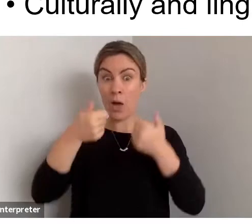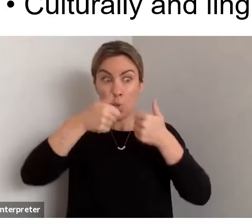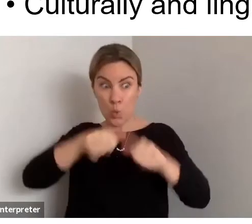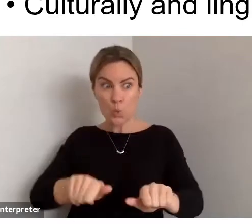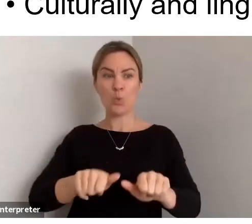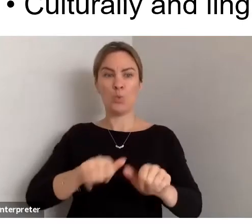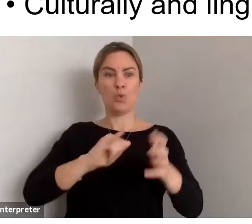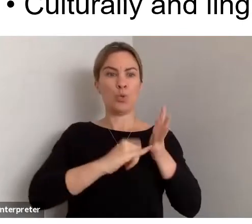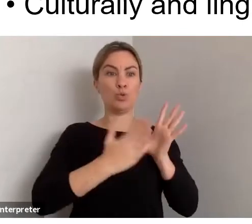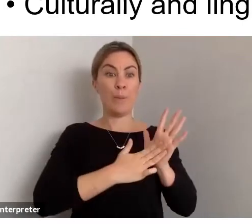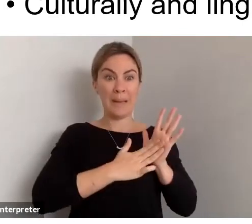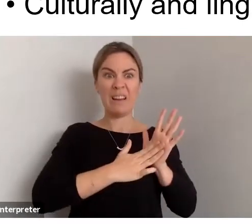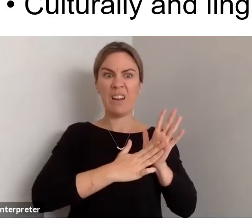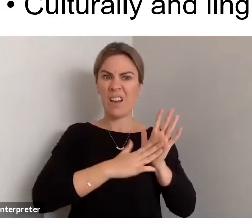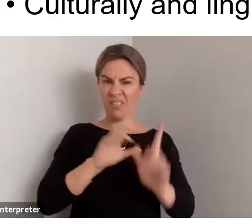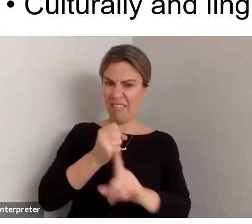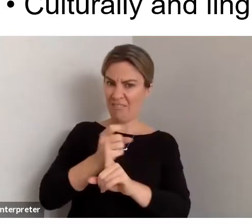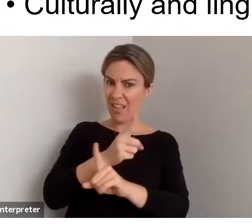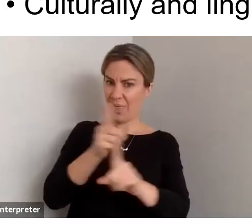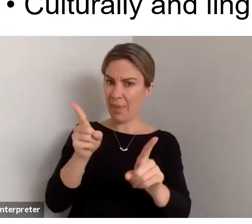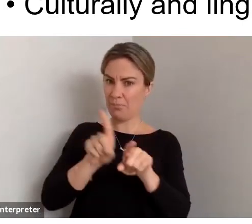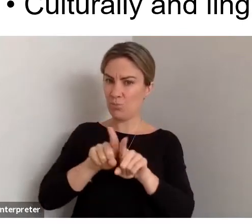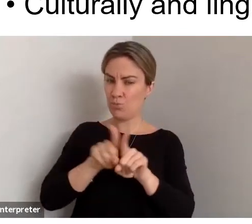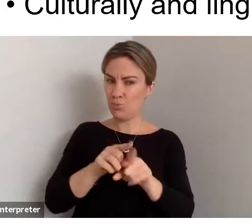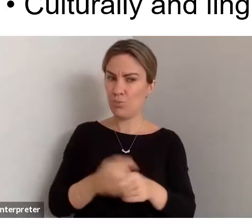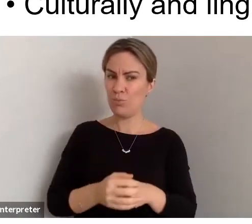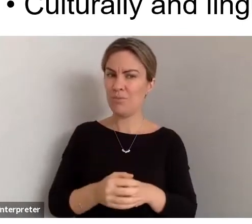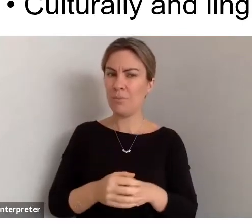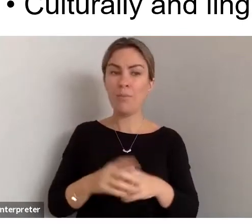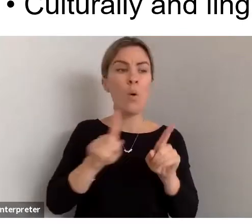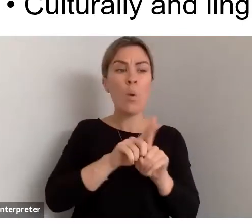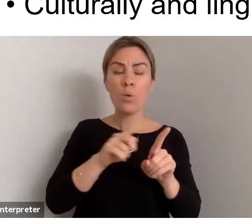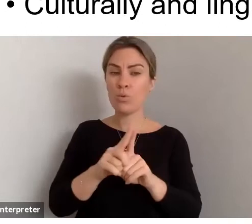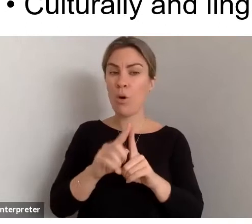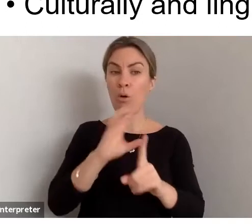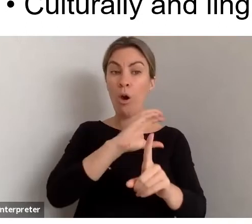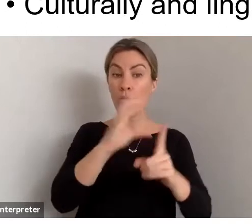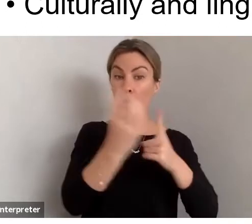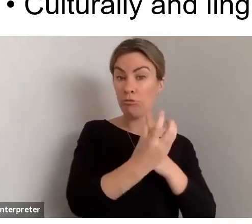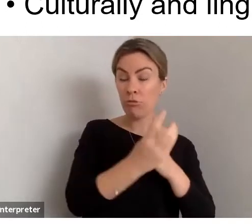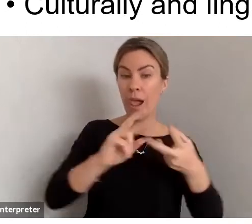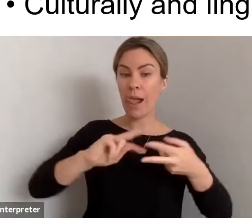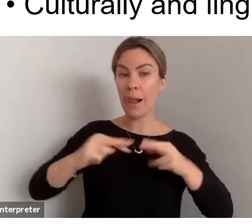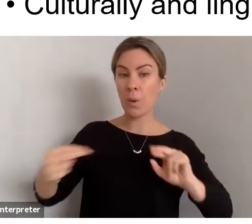It makes social media more accessible to cultural and linger sickly diverse people.